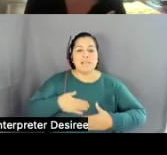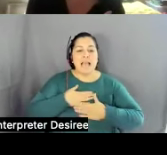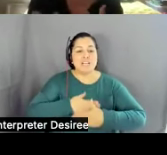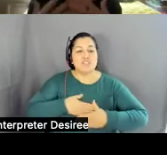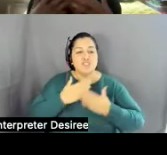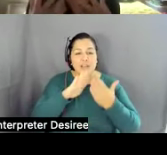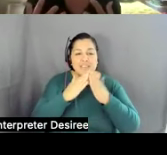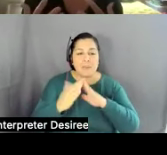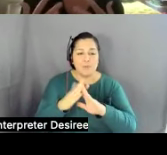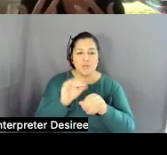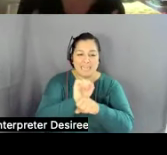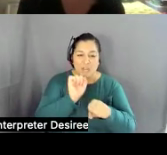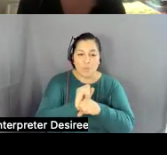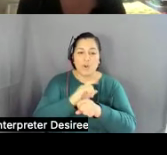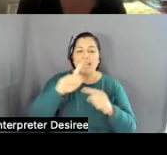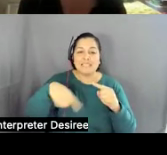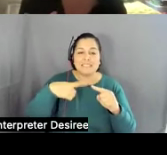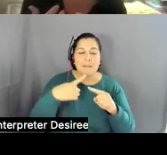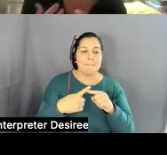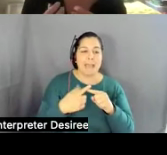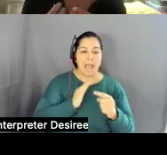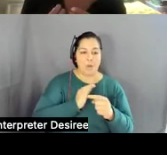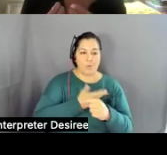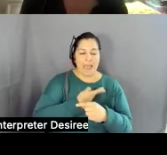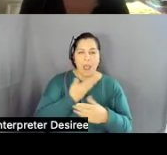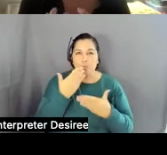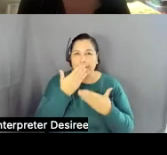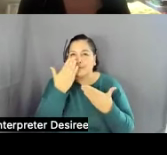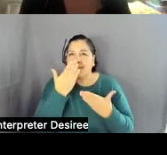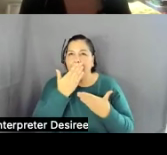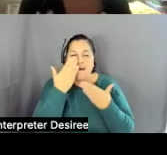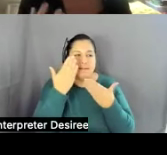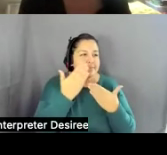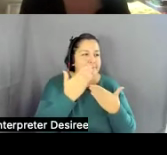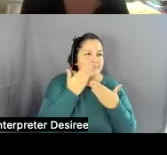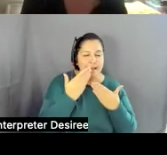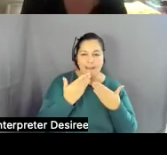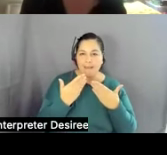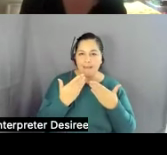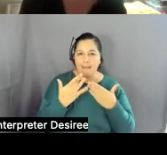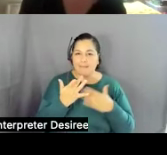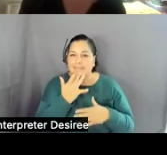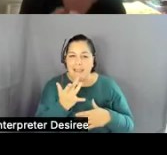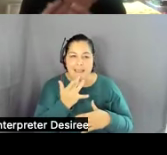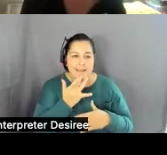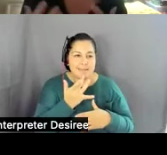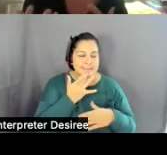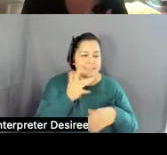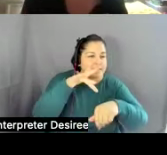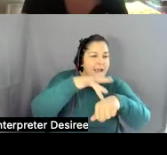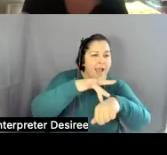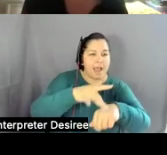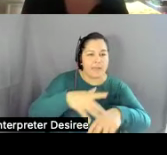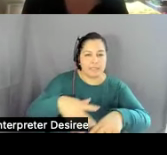It's, literally the smells and the taste and the touch and the sounds of our being together.